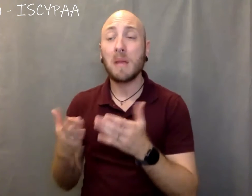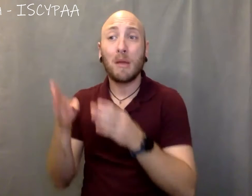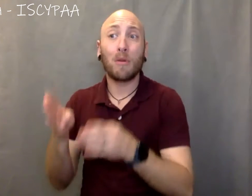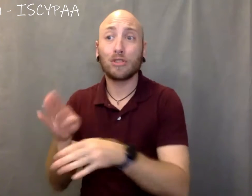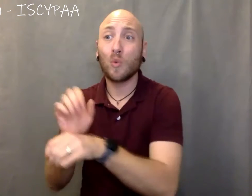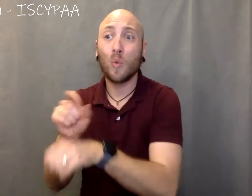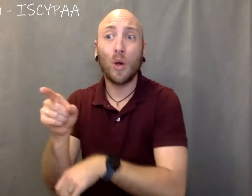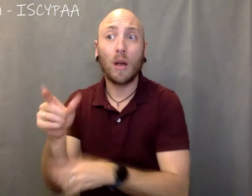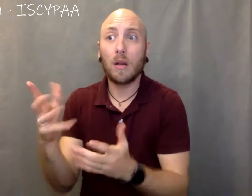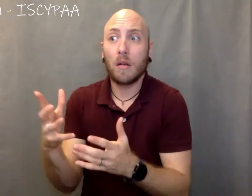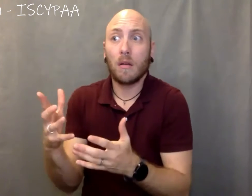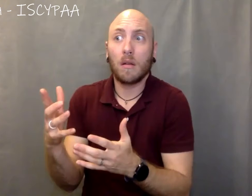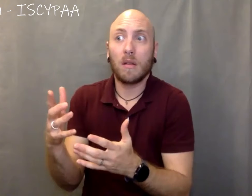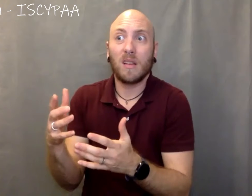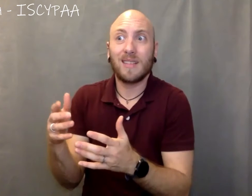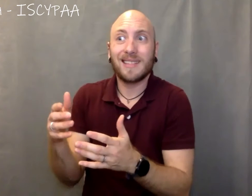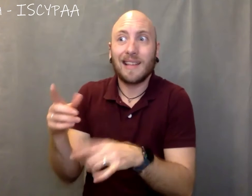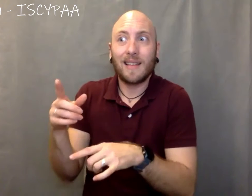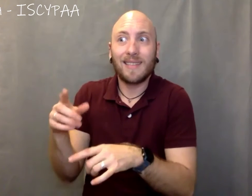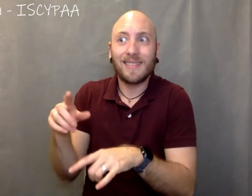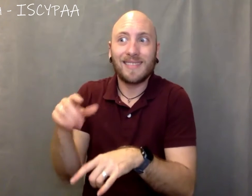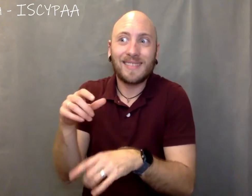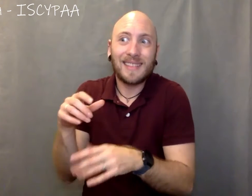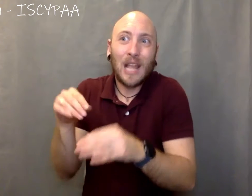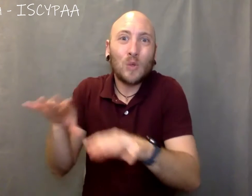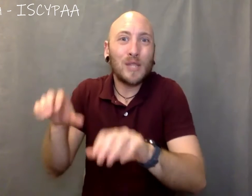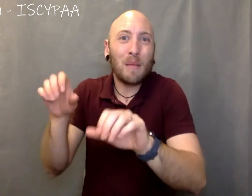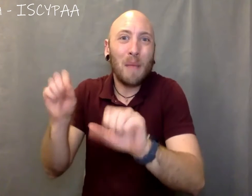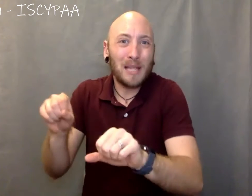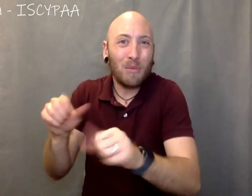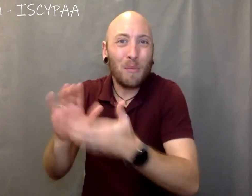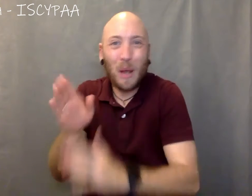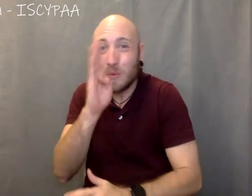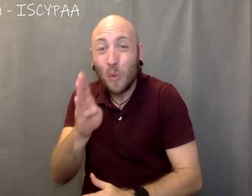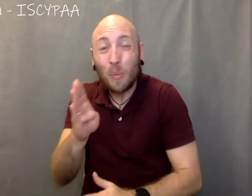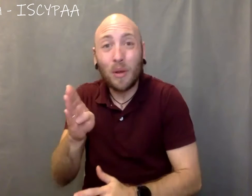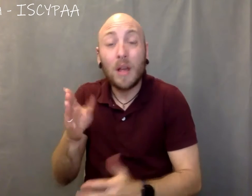with a chance to get sober because I might I might be the link so like somebody like if they find out